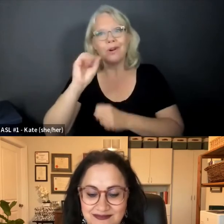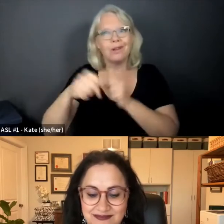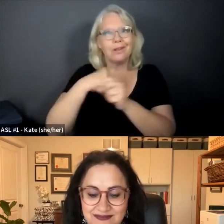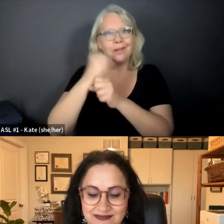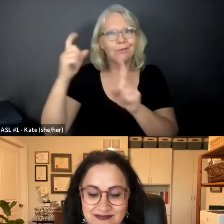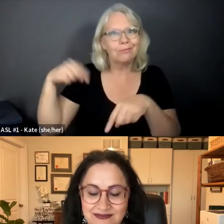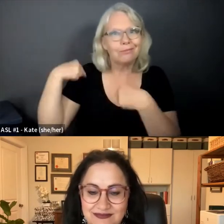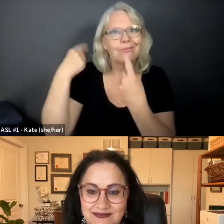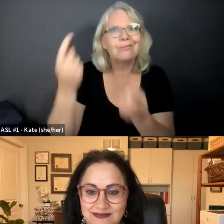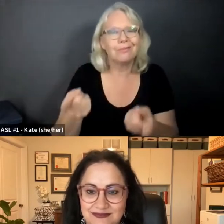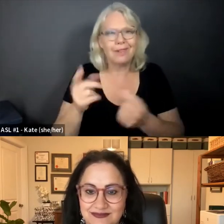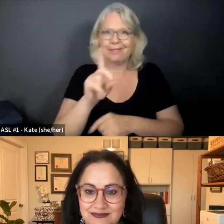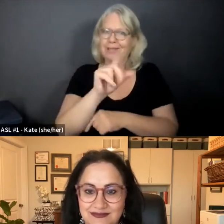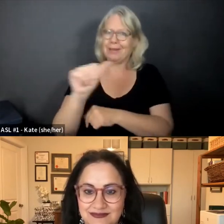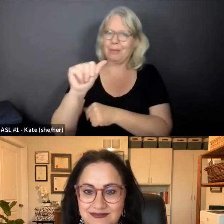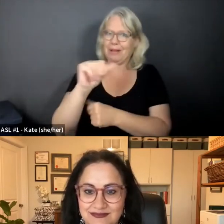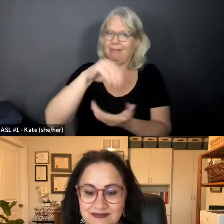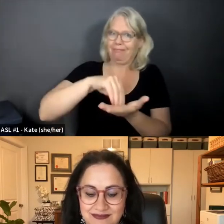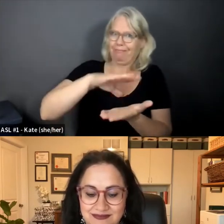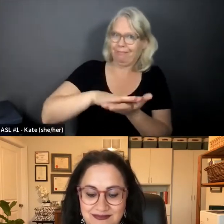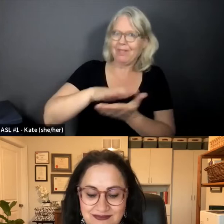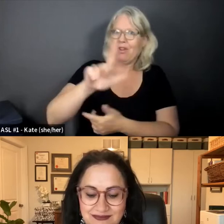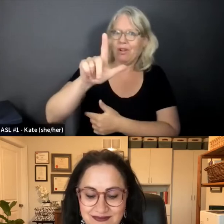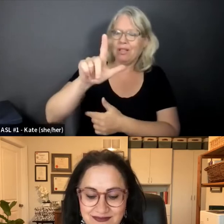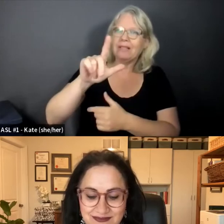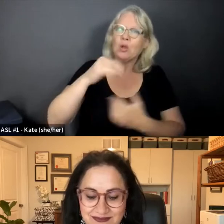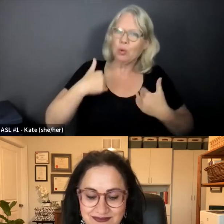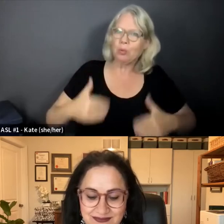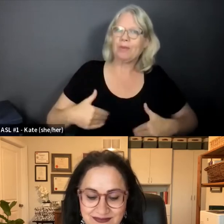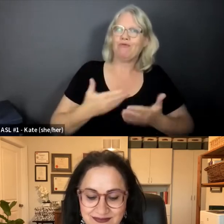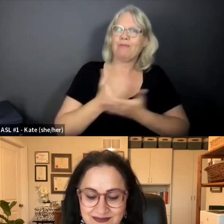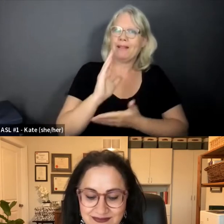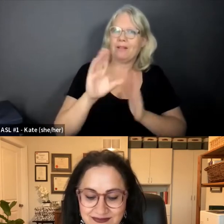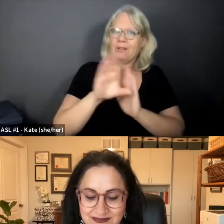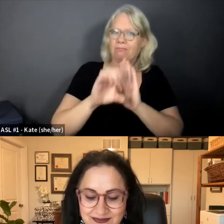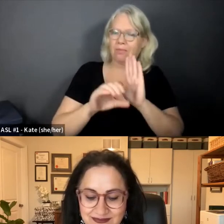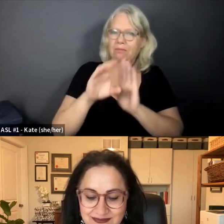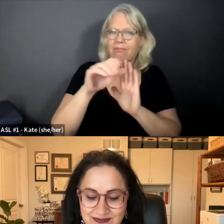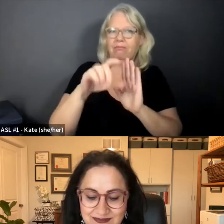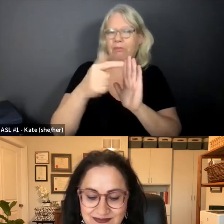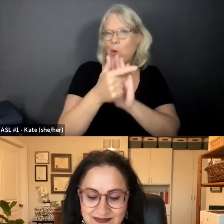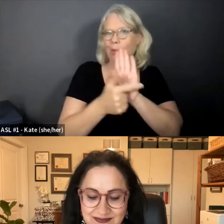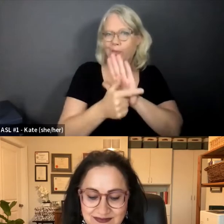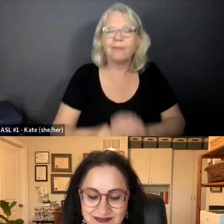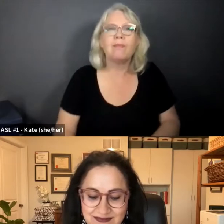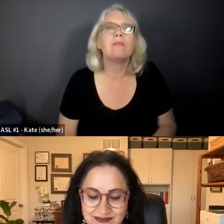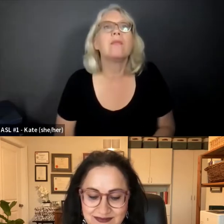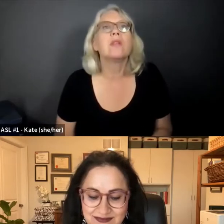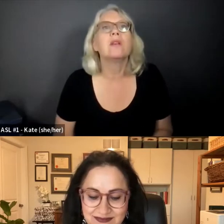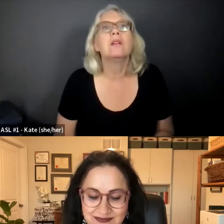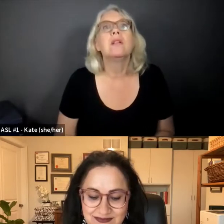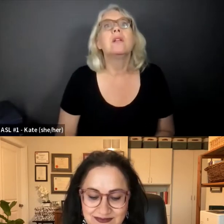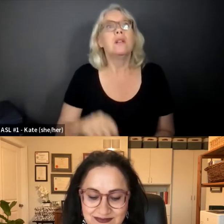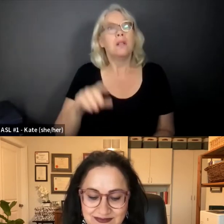ON JUNE 15th, 19282, AMENDMENTS TO THE ONTARIO'S HUMAN RIGHTS CODE CAME INTO FORCE WHICH INCLUDED